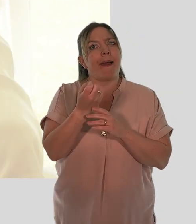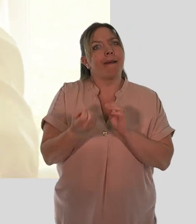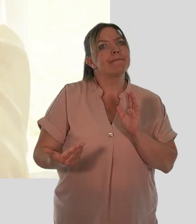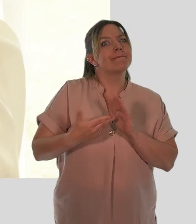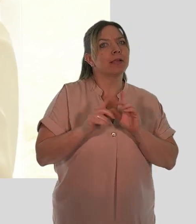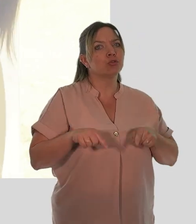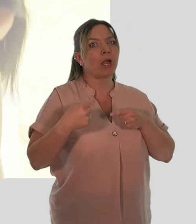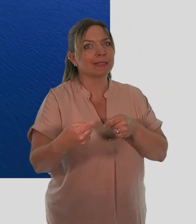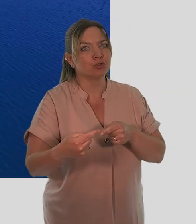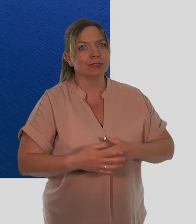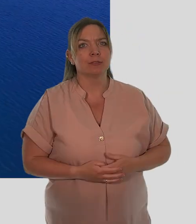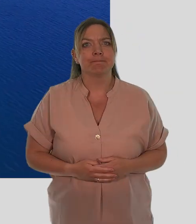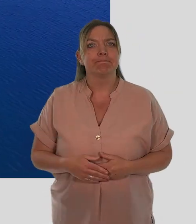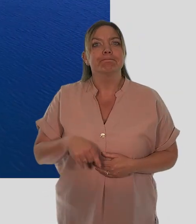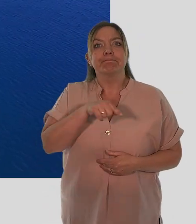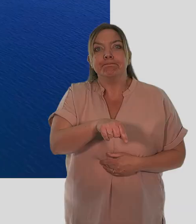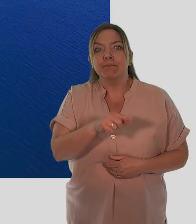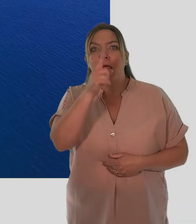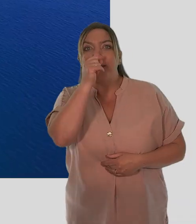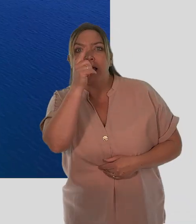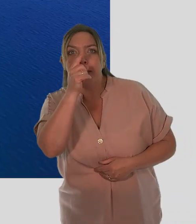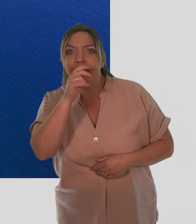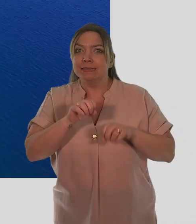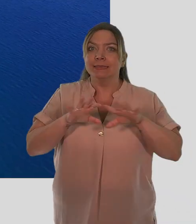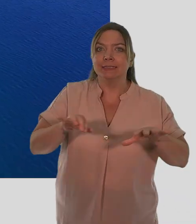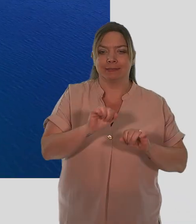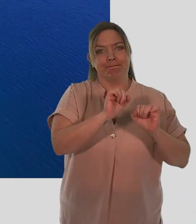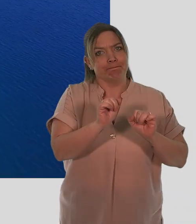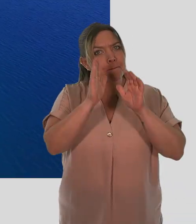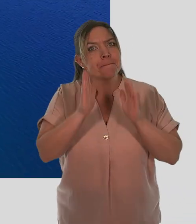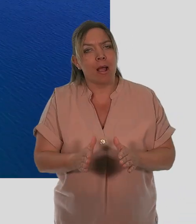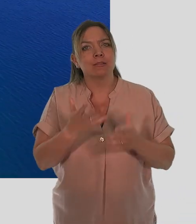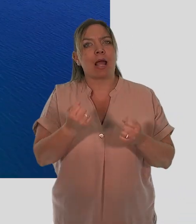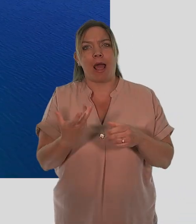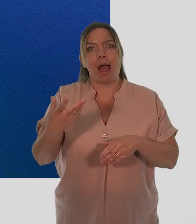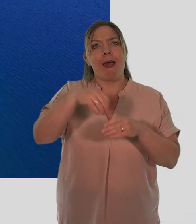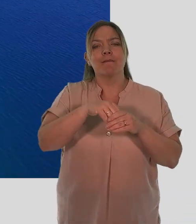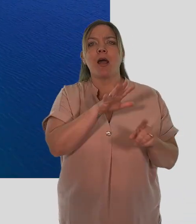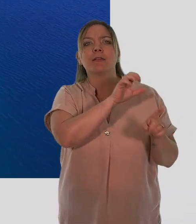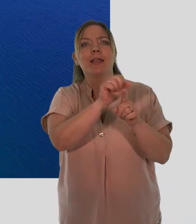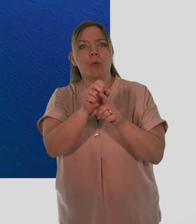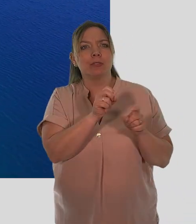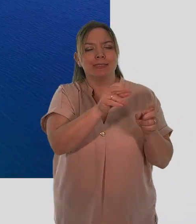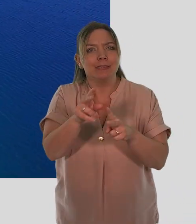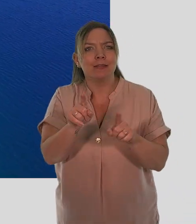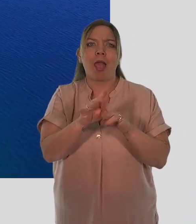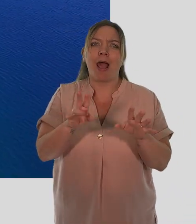In countries with limited infrastructure, the implementation of these treatments could be significantly delayed.